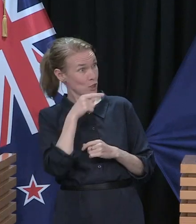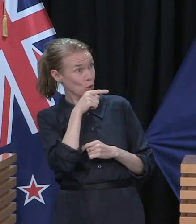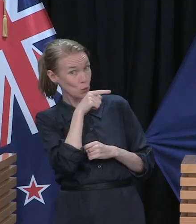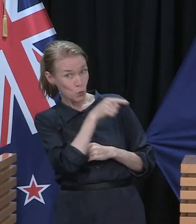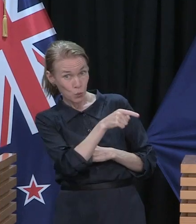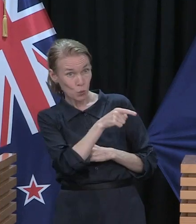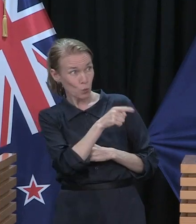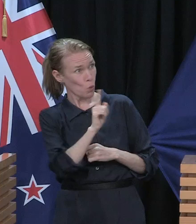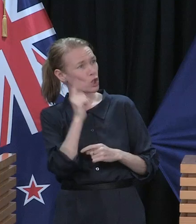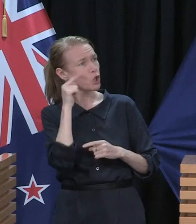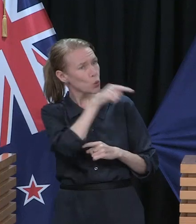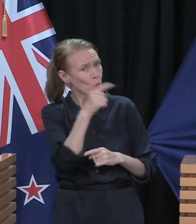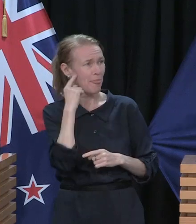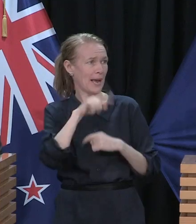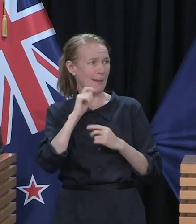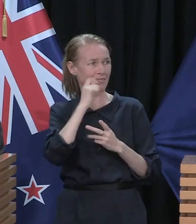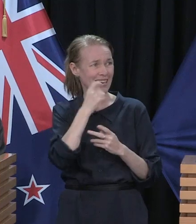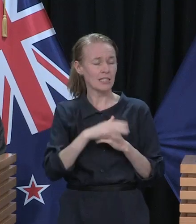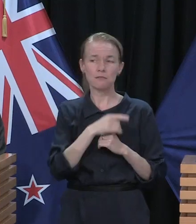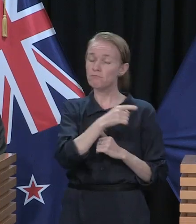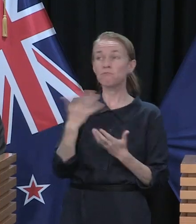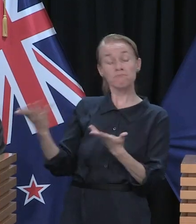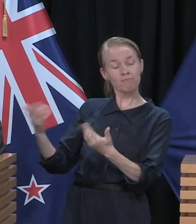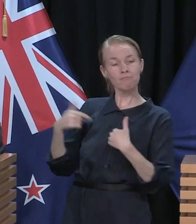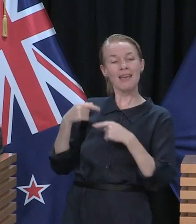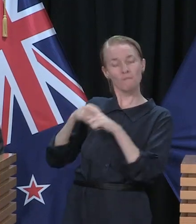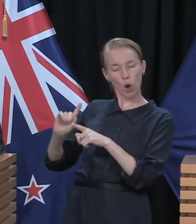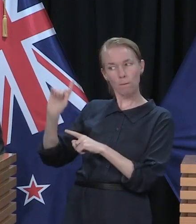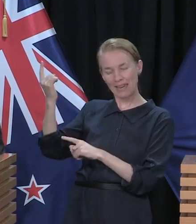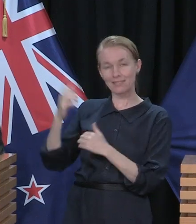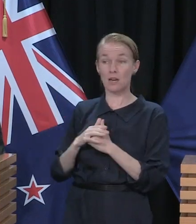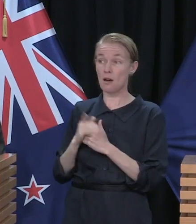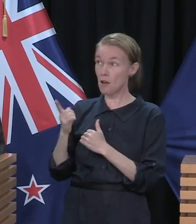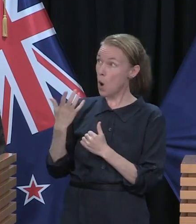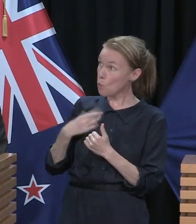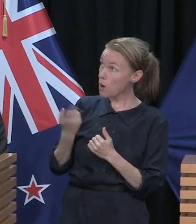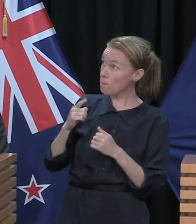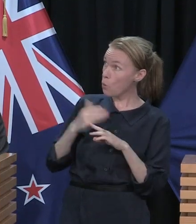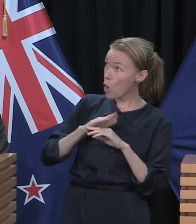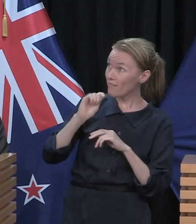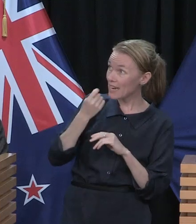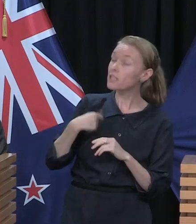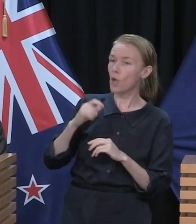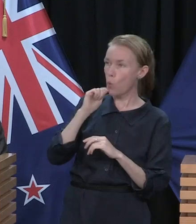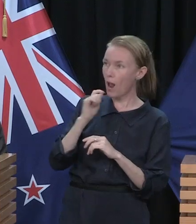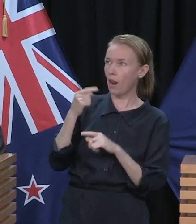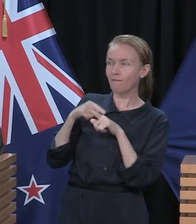access to dental care? I know if the minister wants any further advice on it, he will ask me for it. We will happily